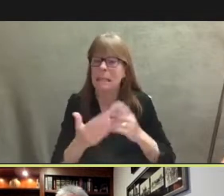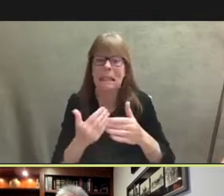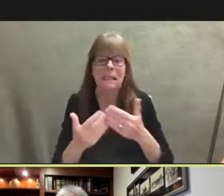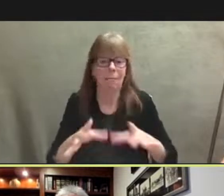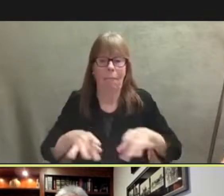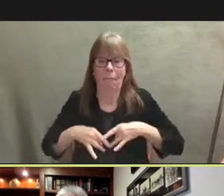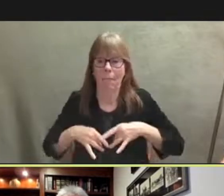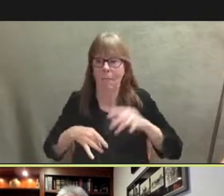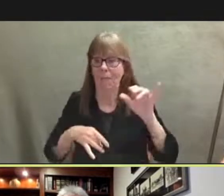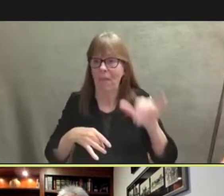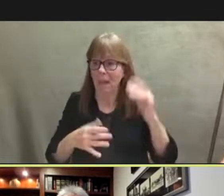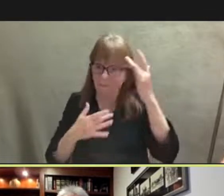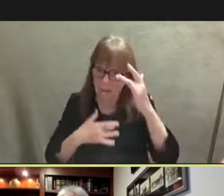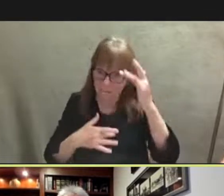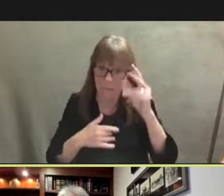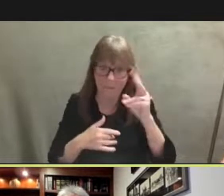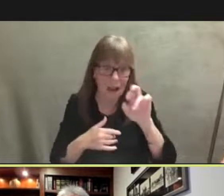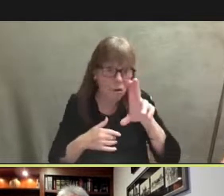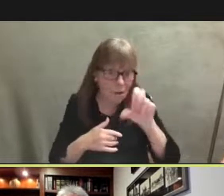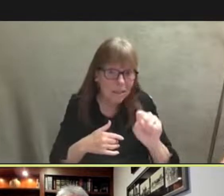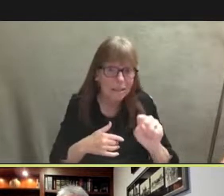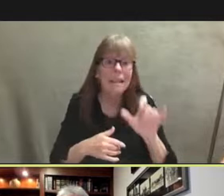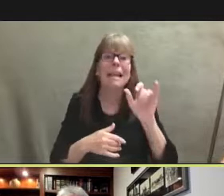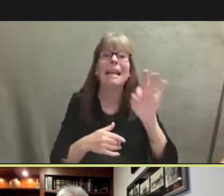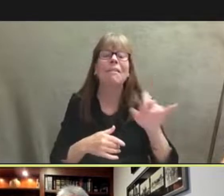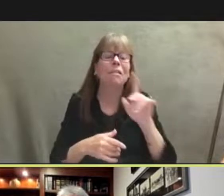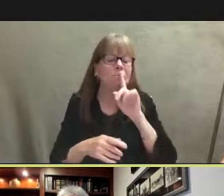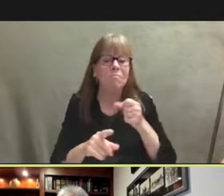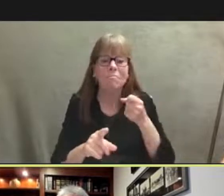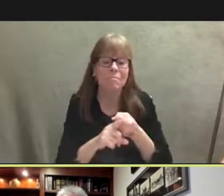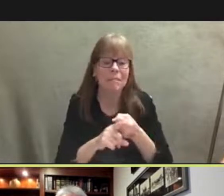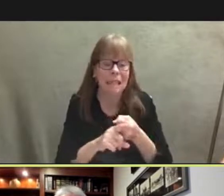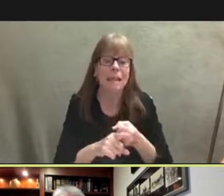higher risk for hospitalization once the virus is contracted, and with a greater